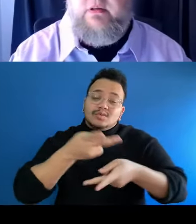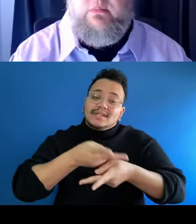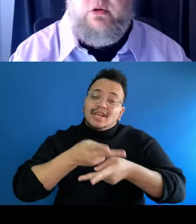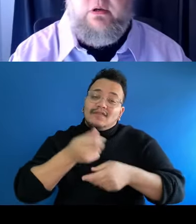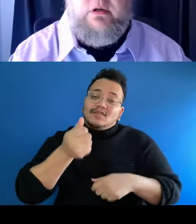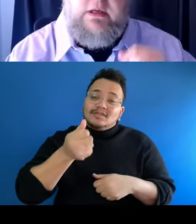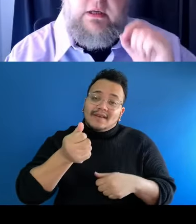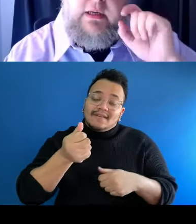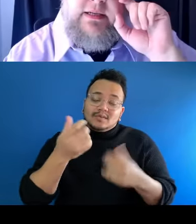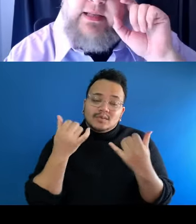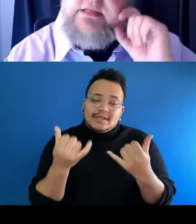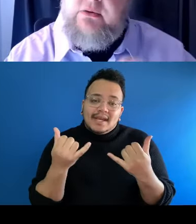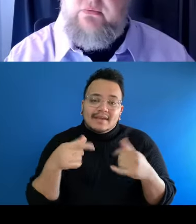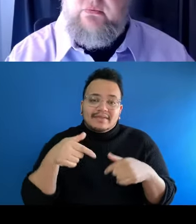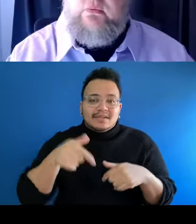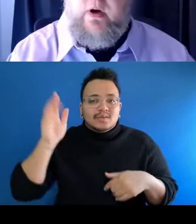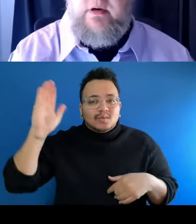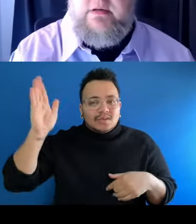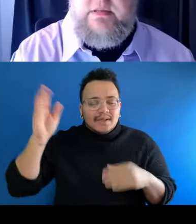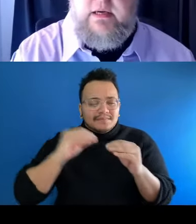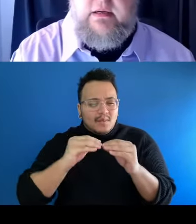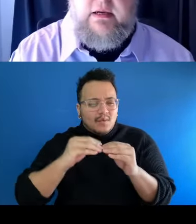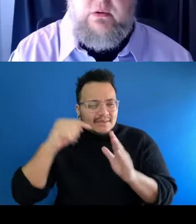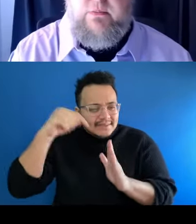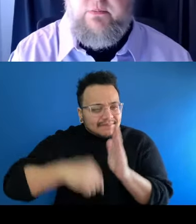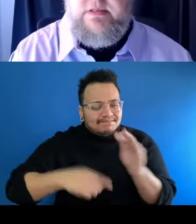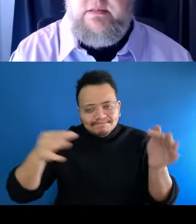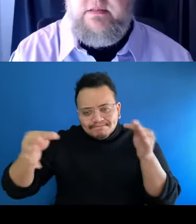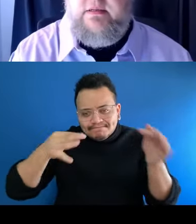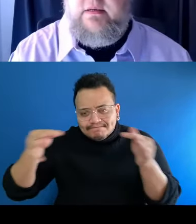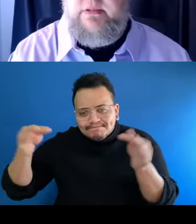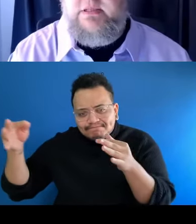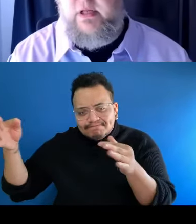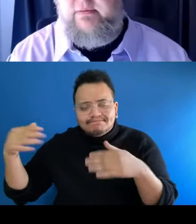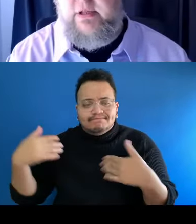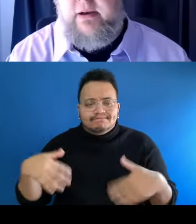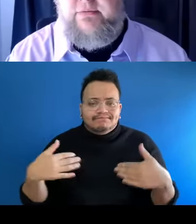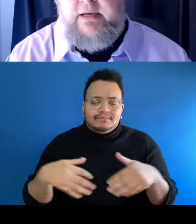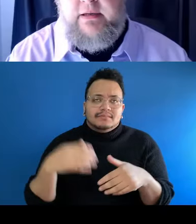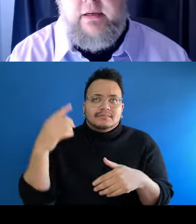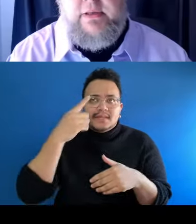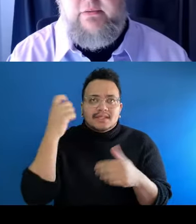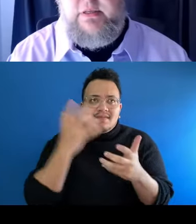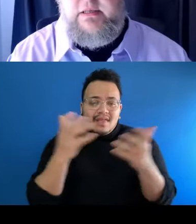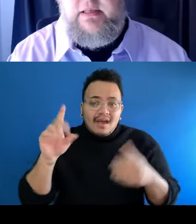one of the more intensive webinars that we present, because it will have a lot of data and a lot of data